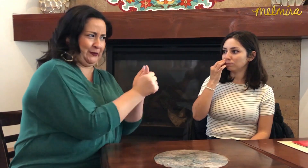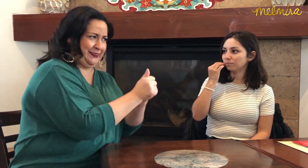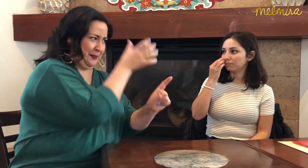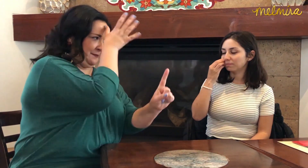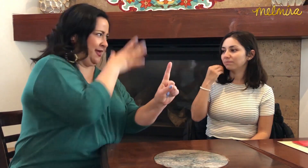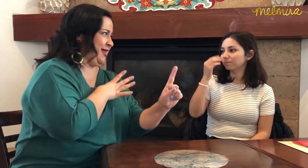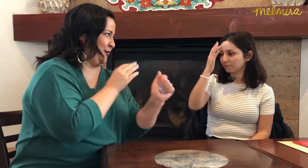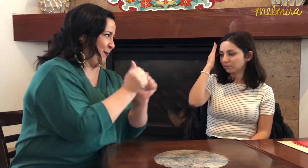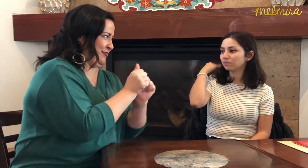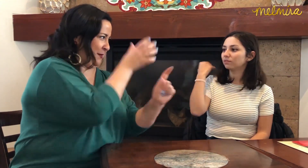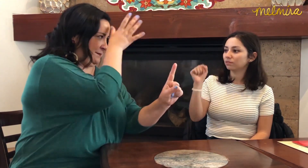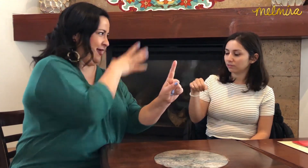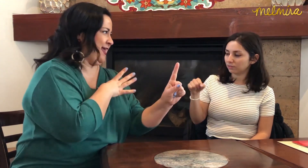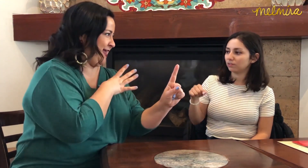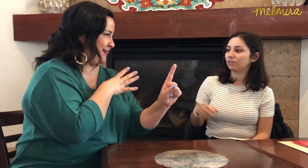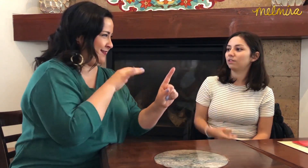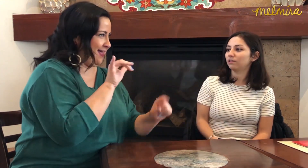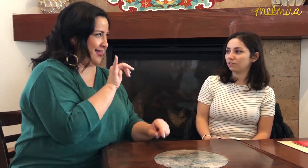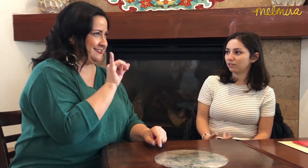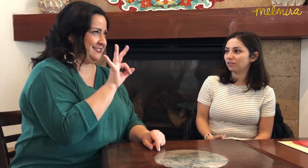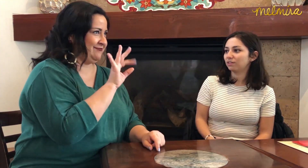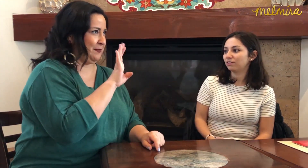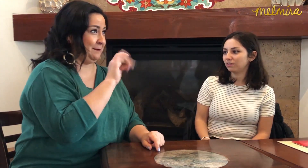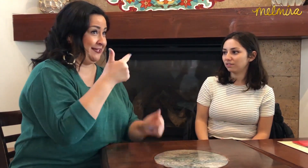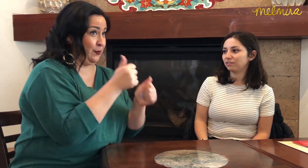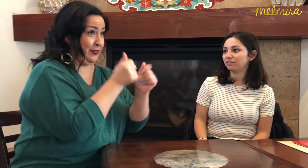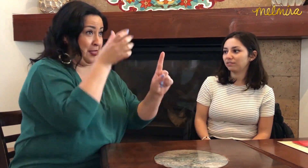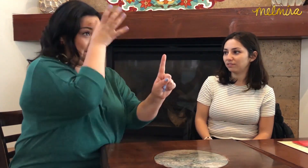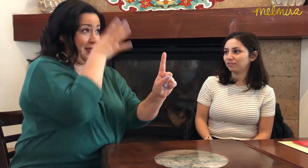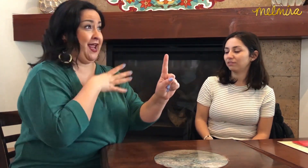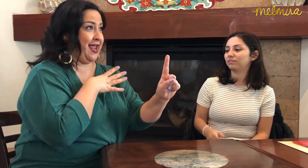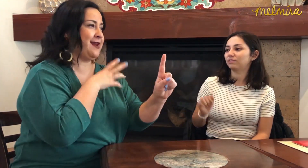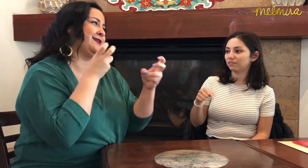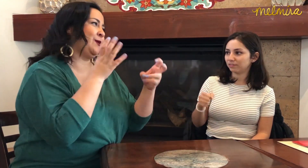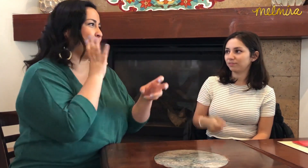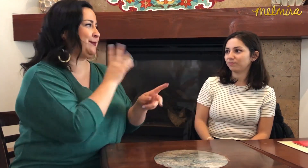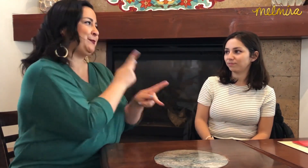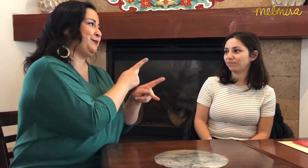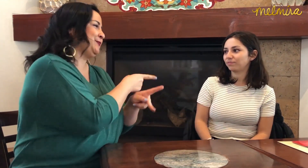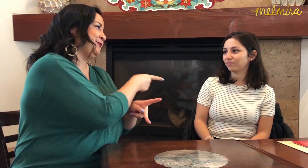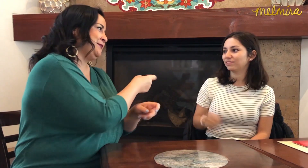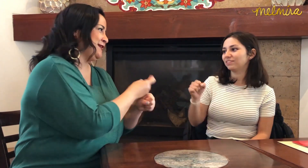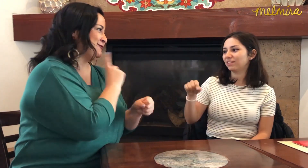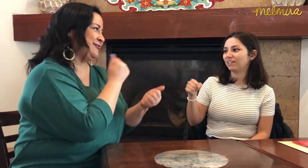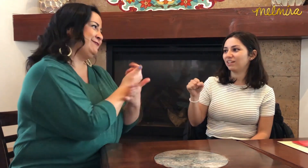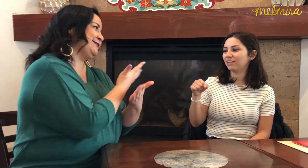advise you to be with a man to "take care of you"